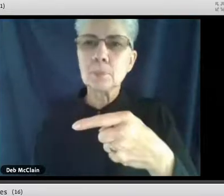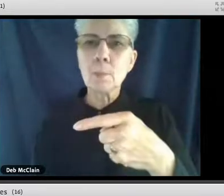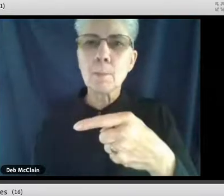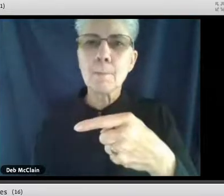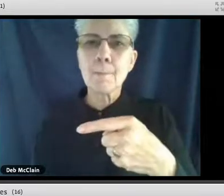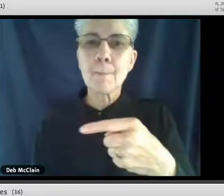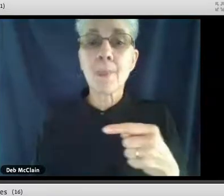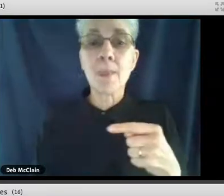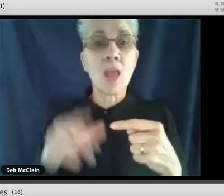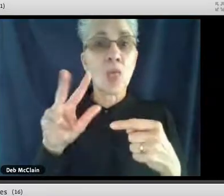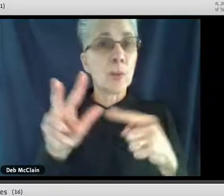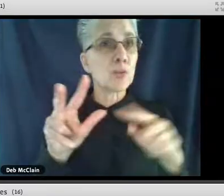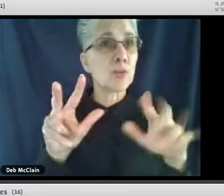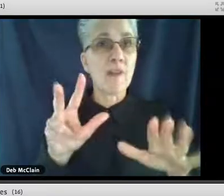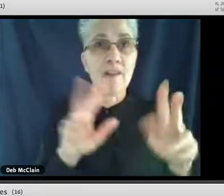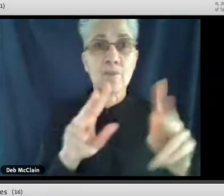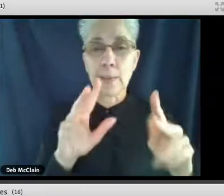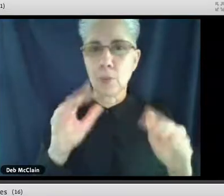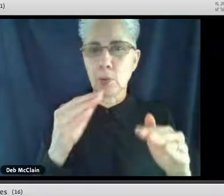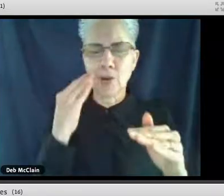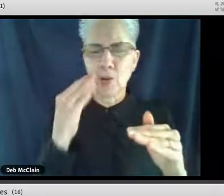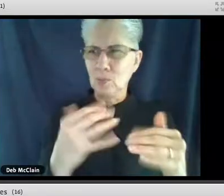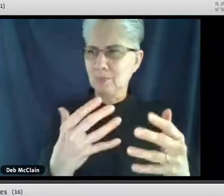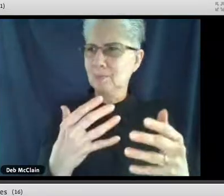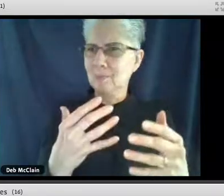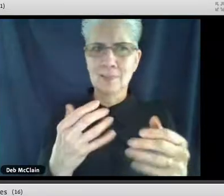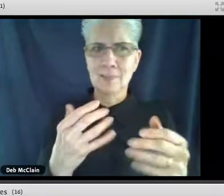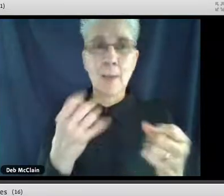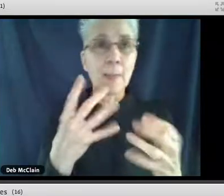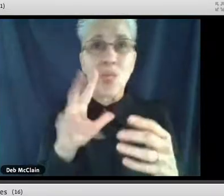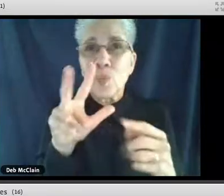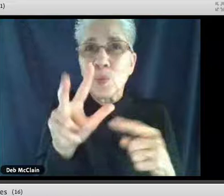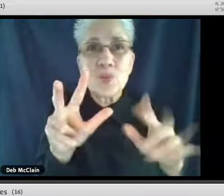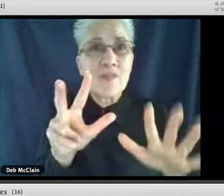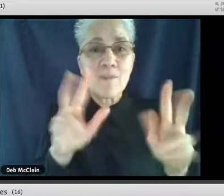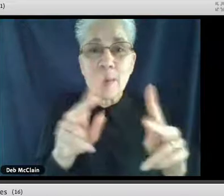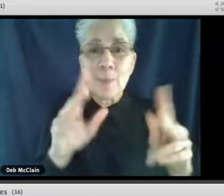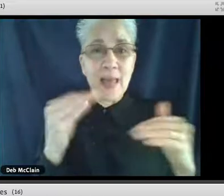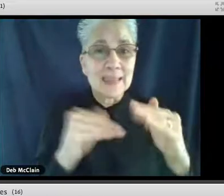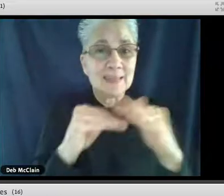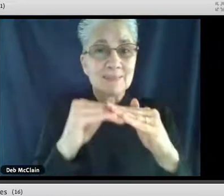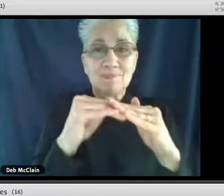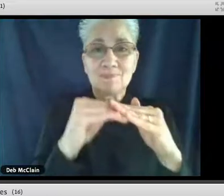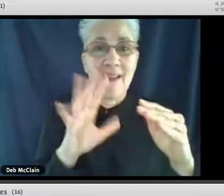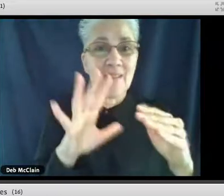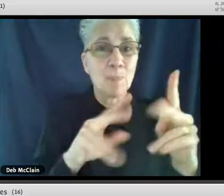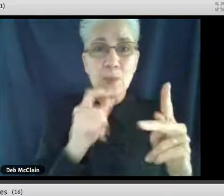That's all you need. I know you're thinking, "Oh, my gosh. How am I going to do this?" But three to five people. Three people is not that many people.